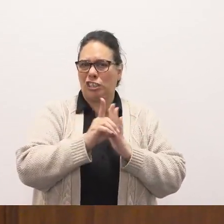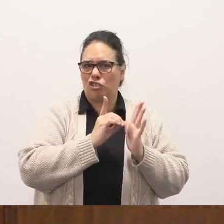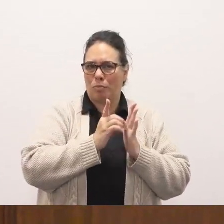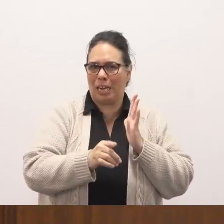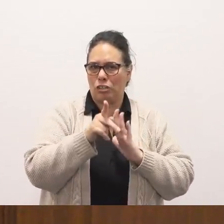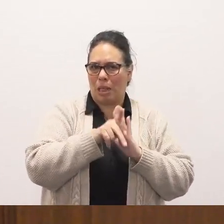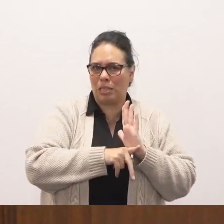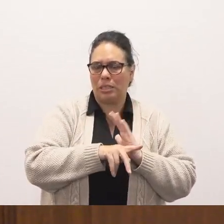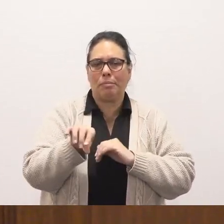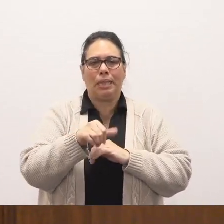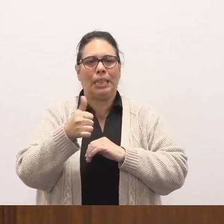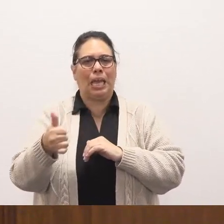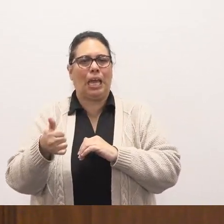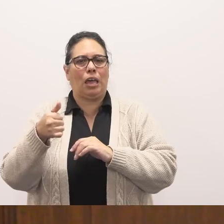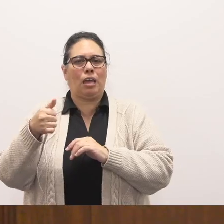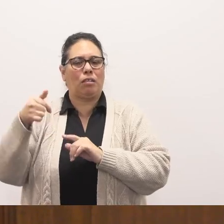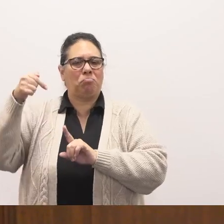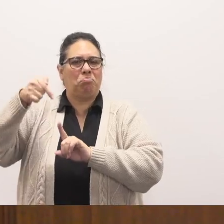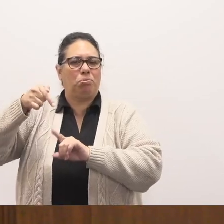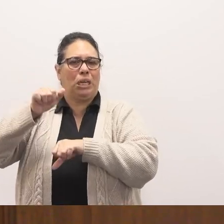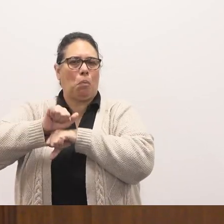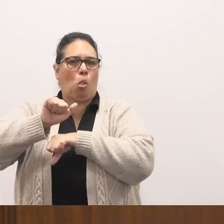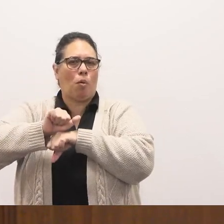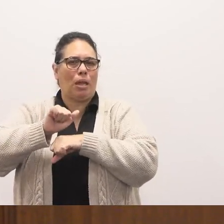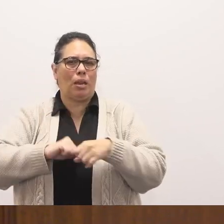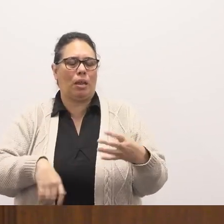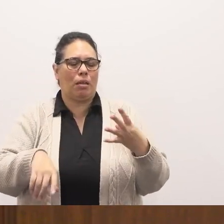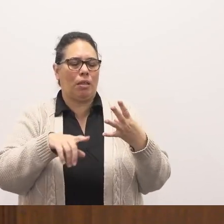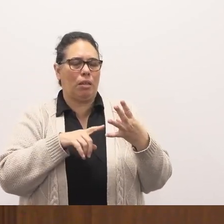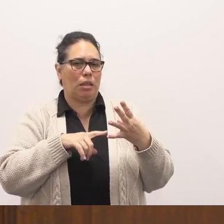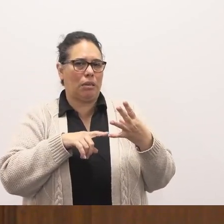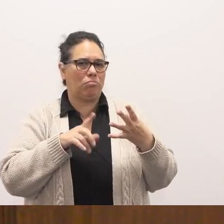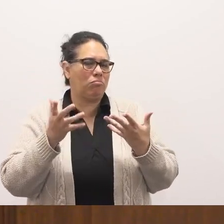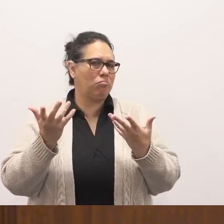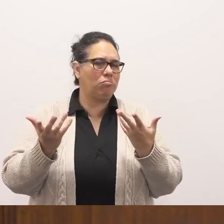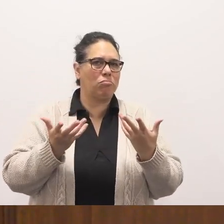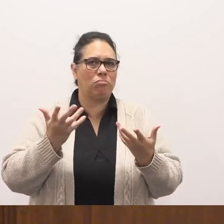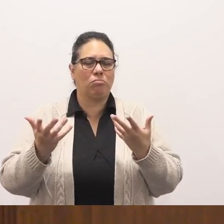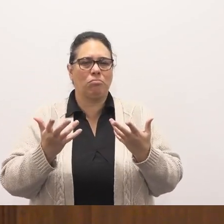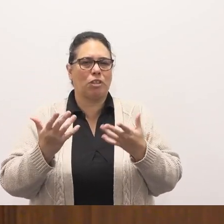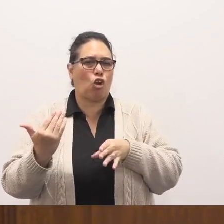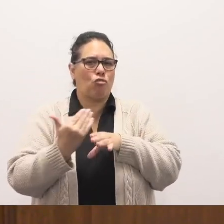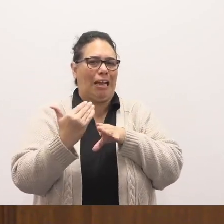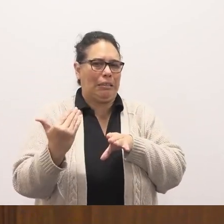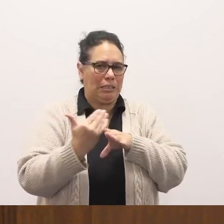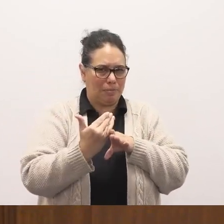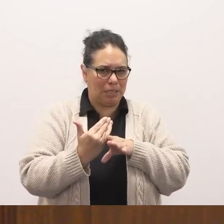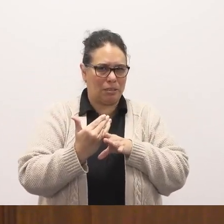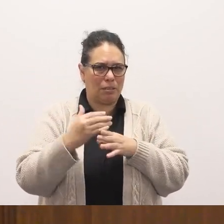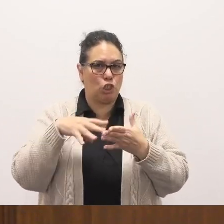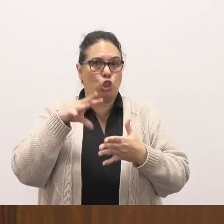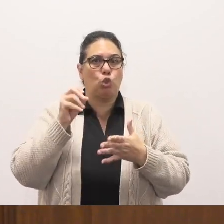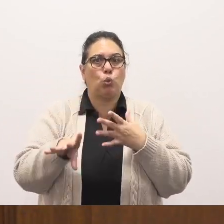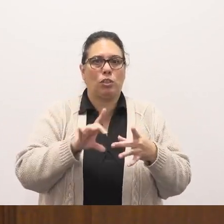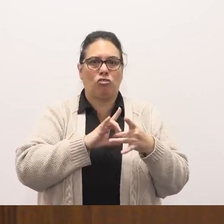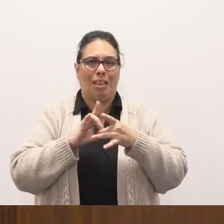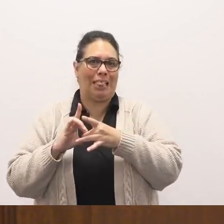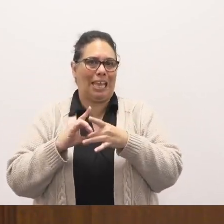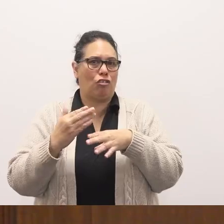the other as it pertains to employment, and then the last as it pertains to harassment, student related harassment. That's my report.